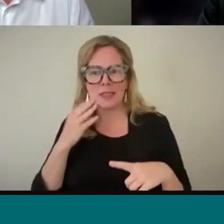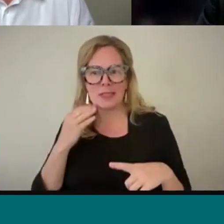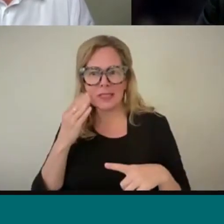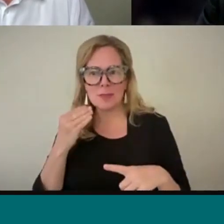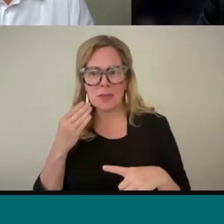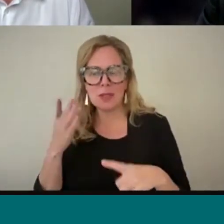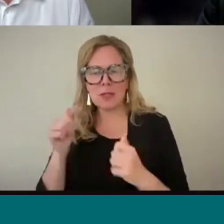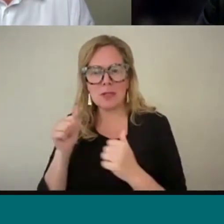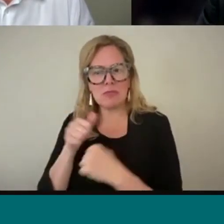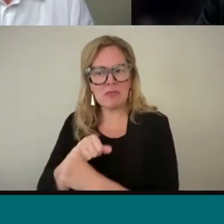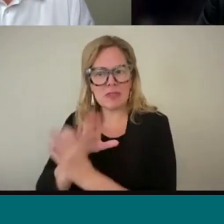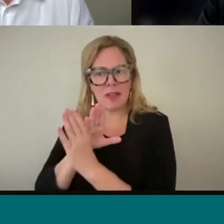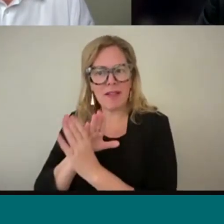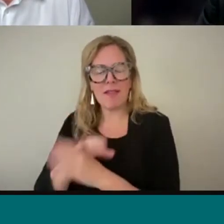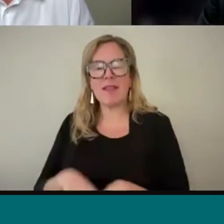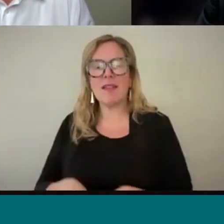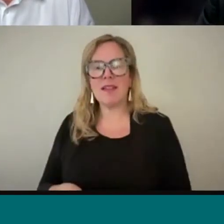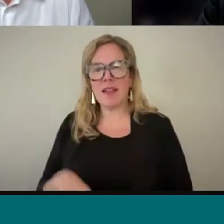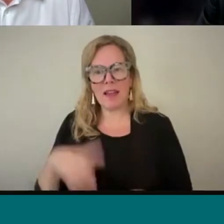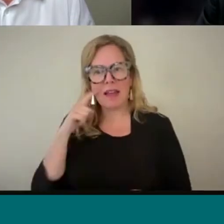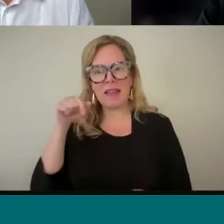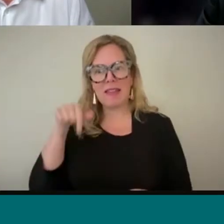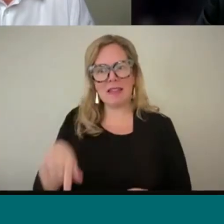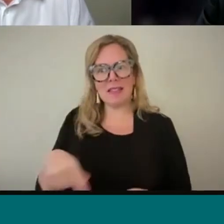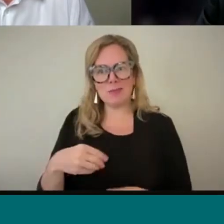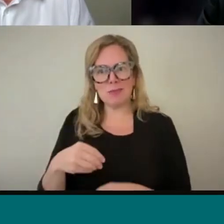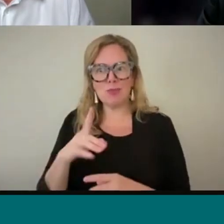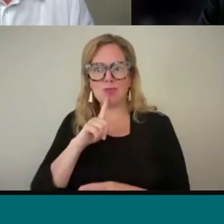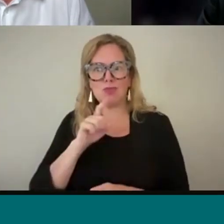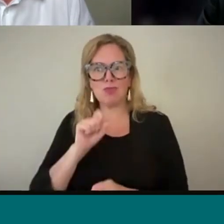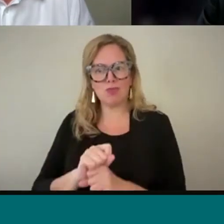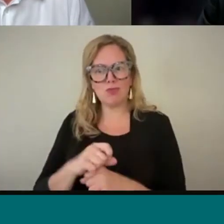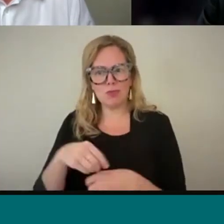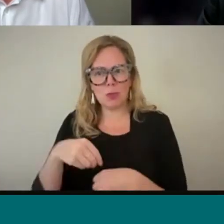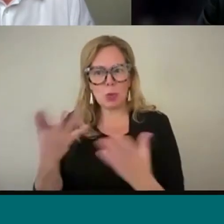insights and different aspects where we can come together and provide more perspective. Apple's